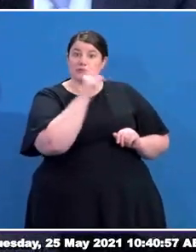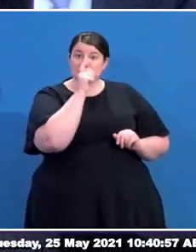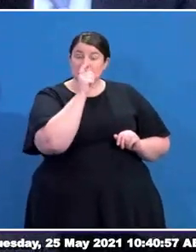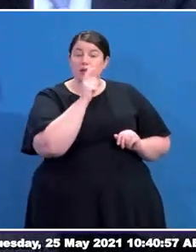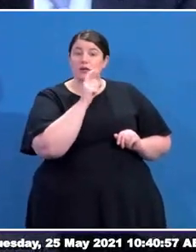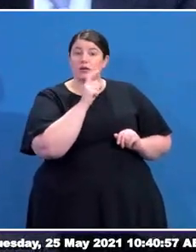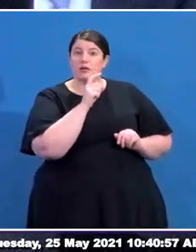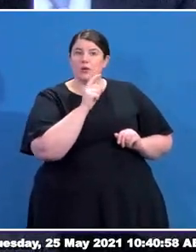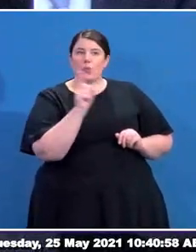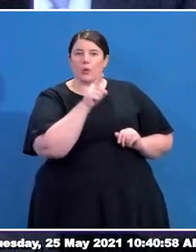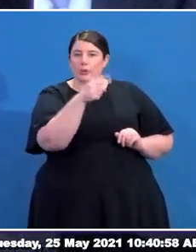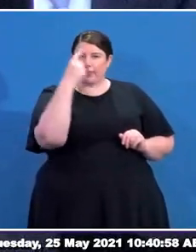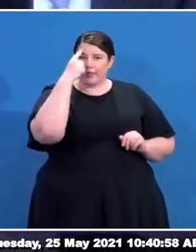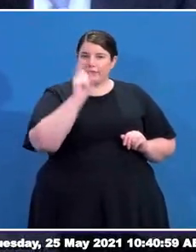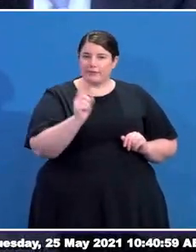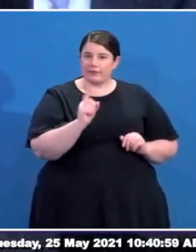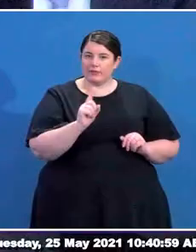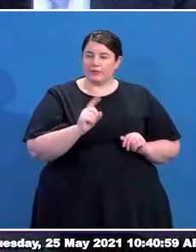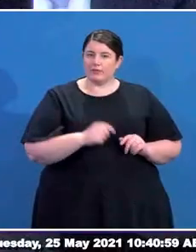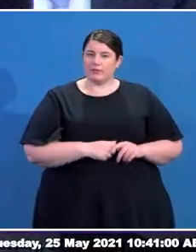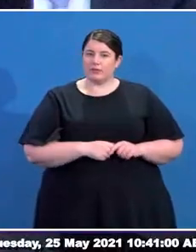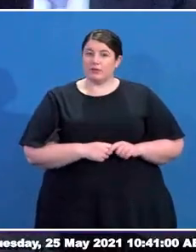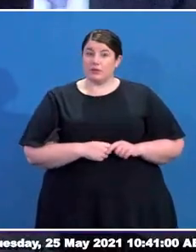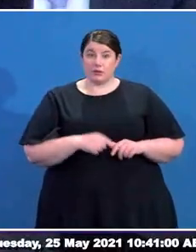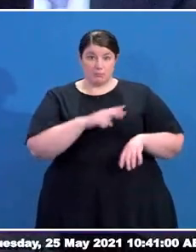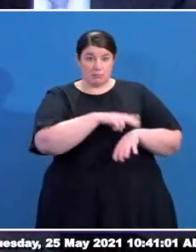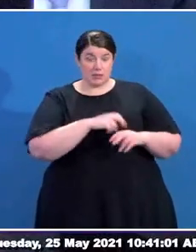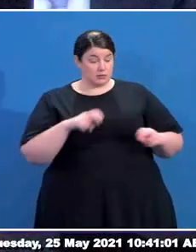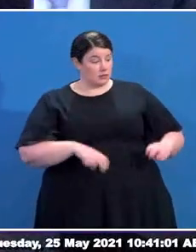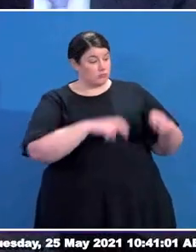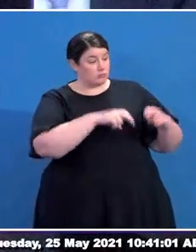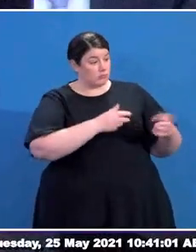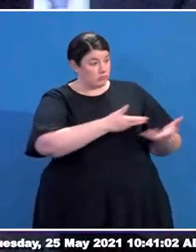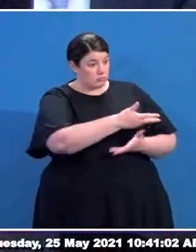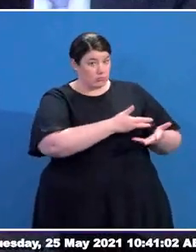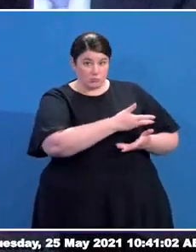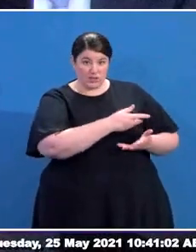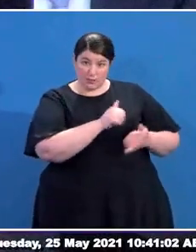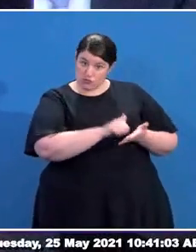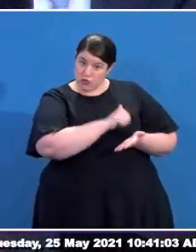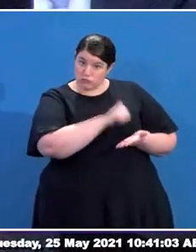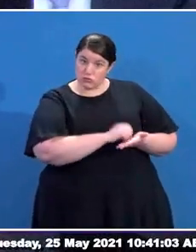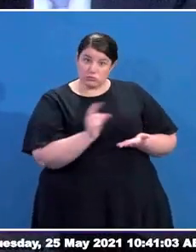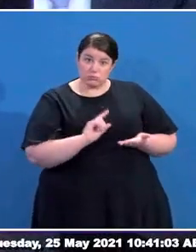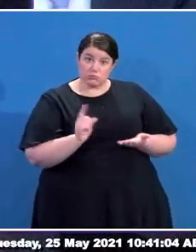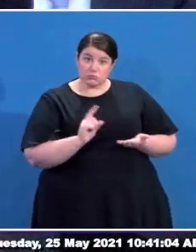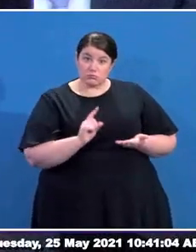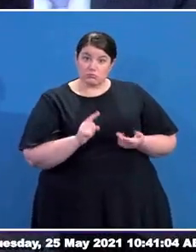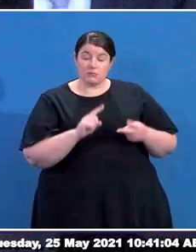on, first of all, whether that would be appropriate in the circumstances? And, secondly,